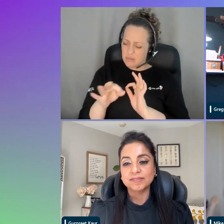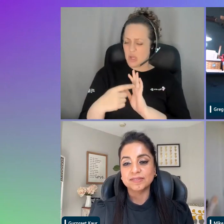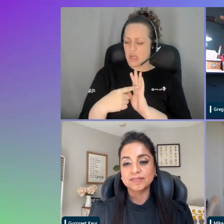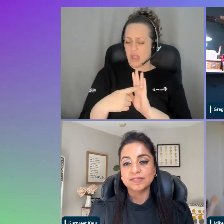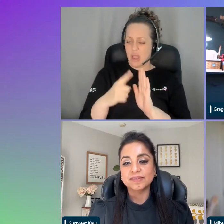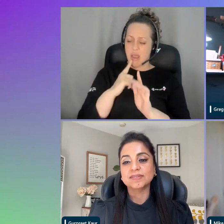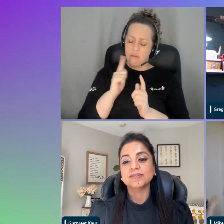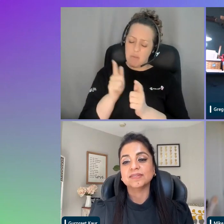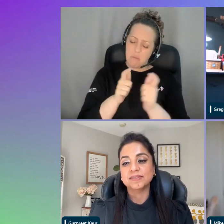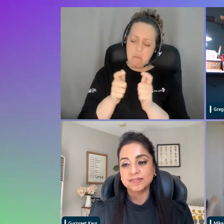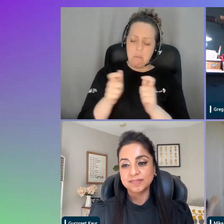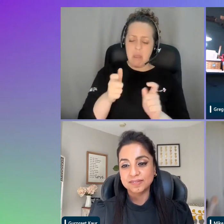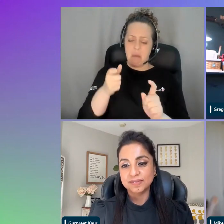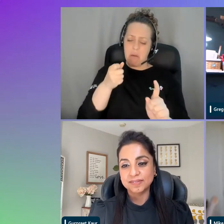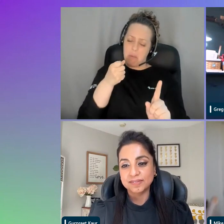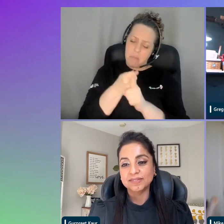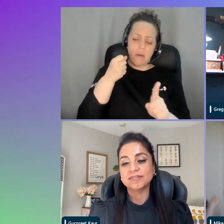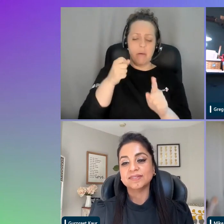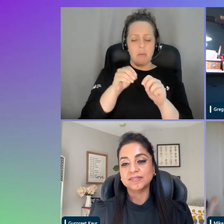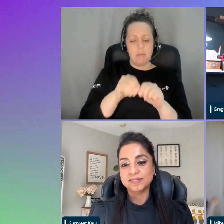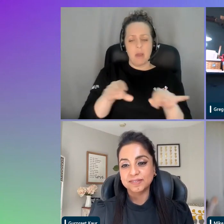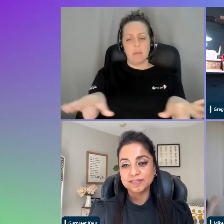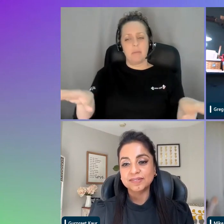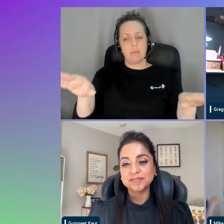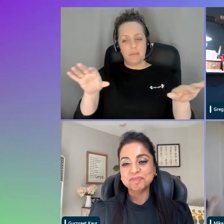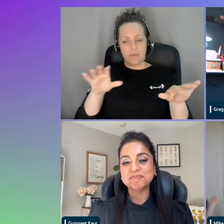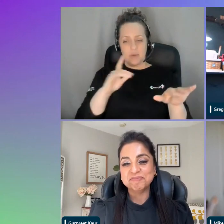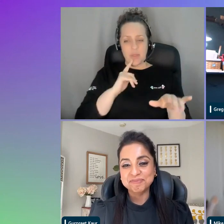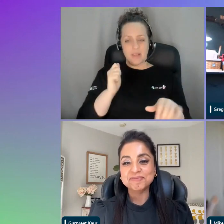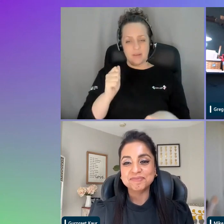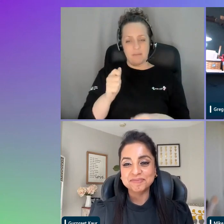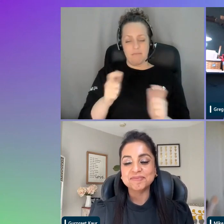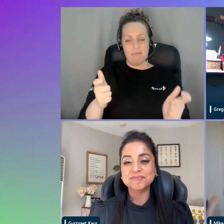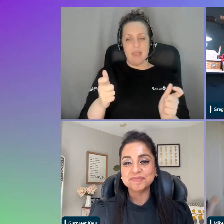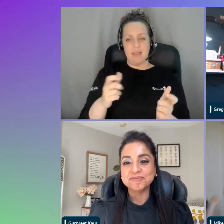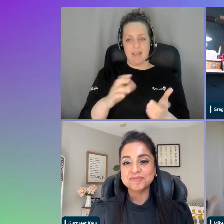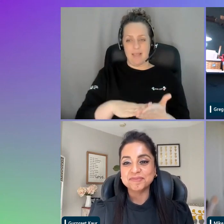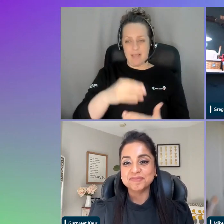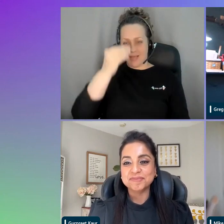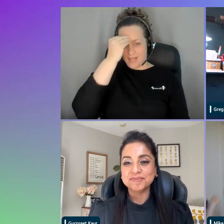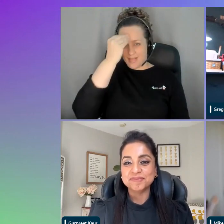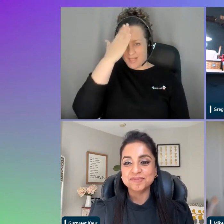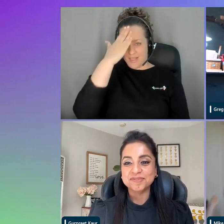giant things. So, uh, that was one of the big lessons with voiceover is not a little example.